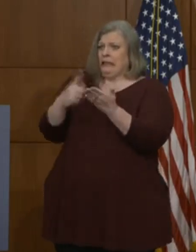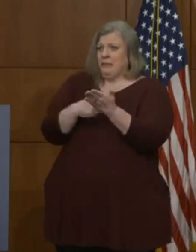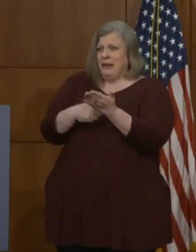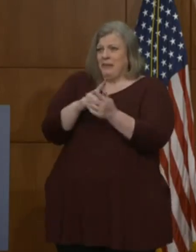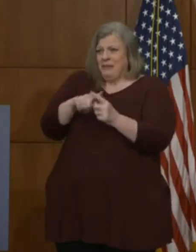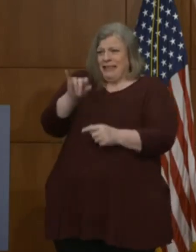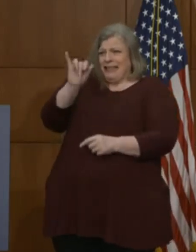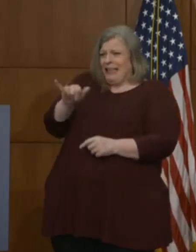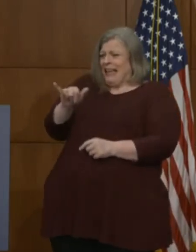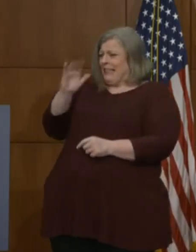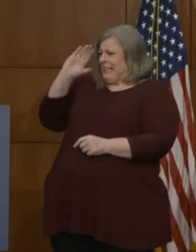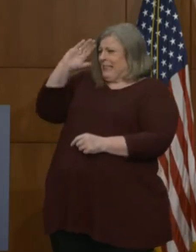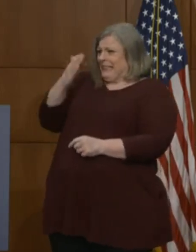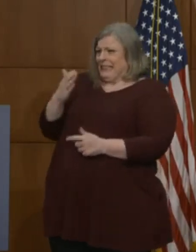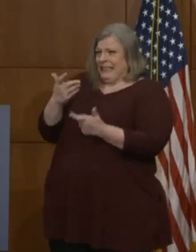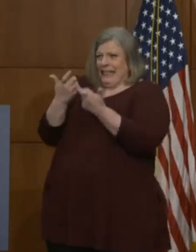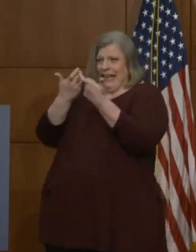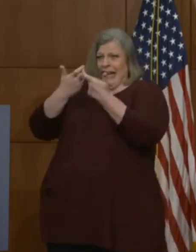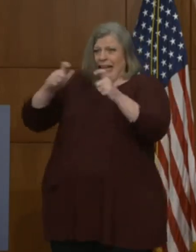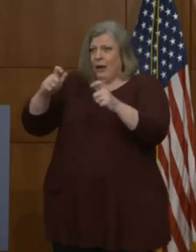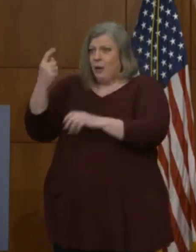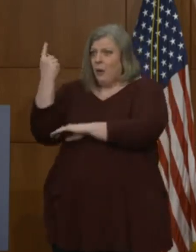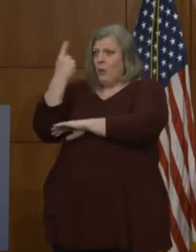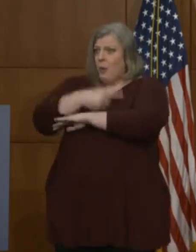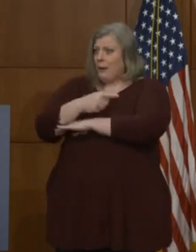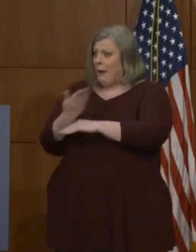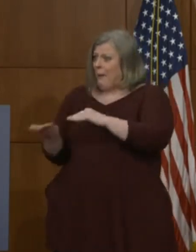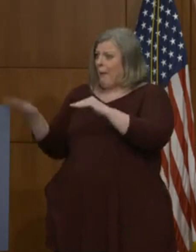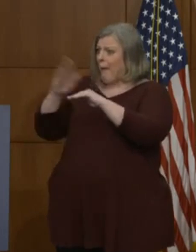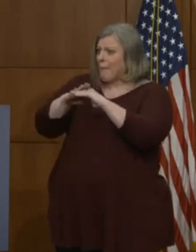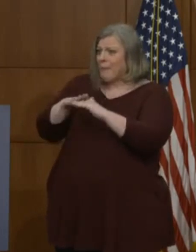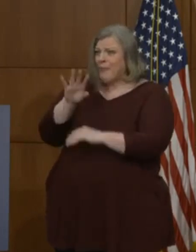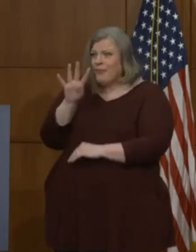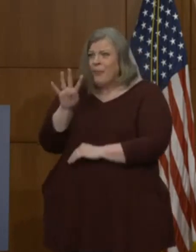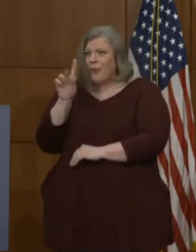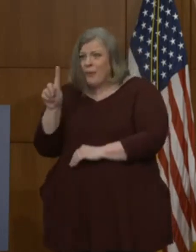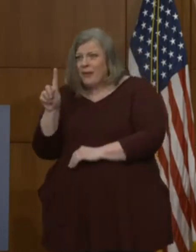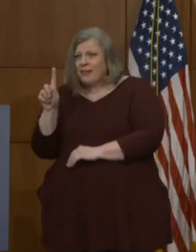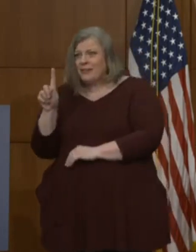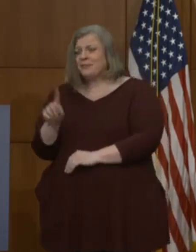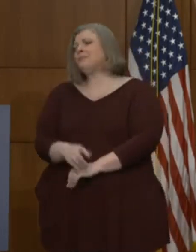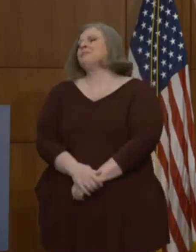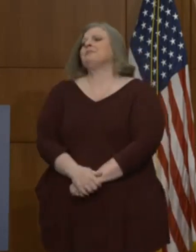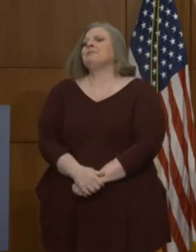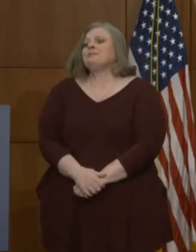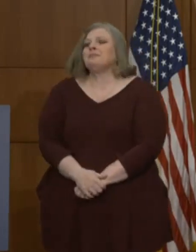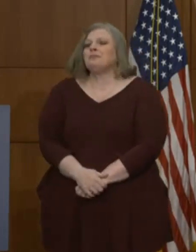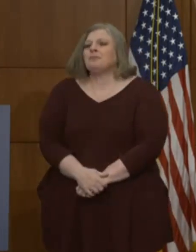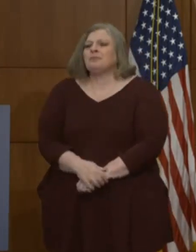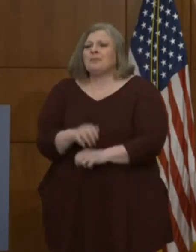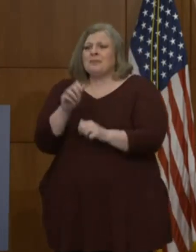IF YOU CAN ADDRESS. THE NUMBER OF GAS IT SEEMS LIKE THAT’D THE OF GAS IT SEEMS LIKE THAT’D THE BIGGEST ONE DAY JUMP WITH BIGGEST ONE DAY JUMP WITH VIRGINIA- AND ONE OF YOU WILL